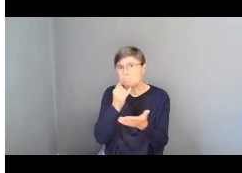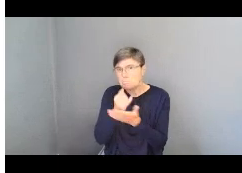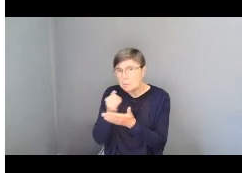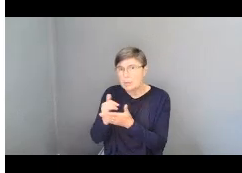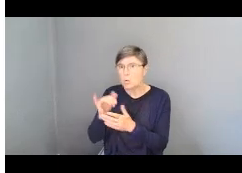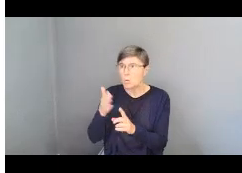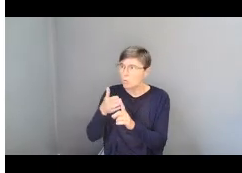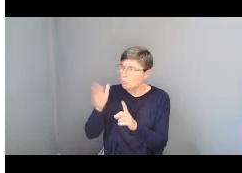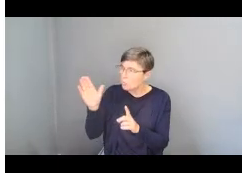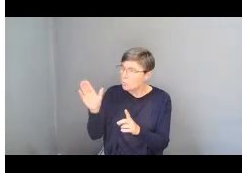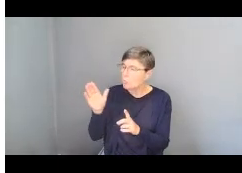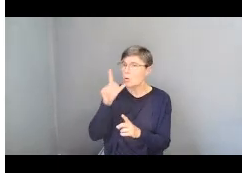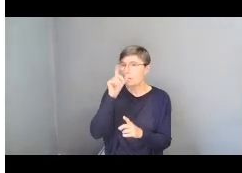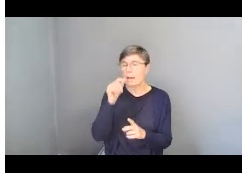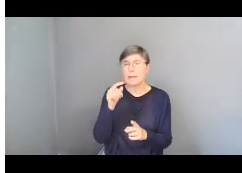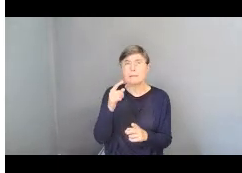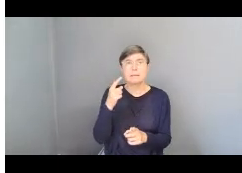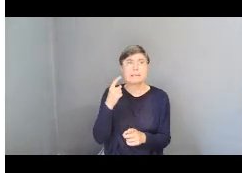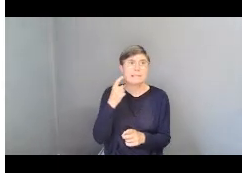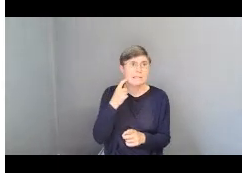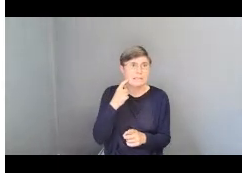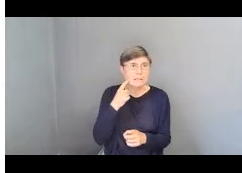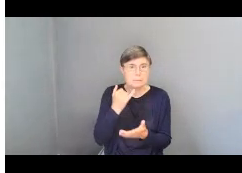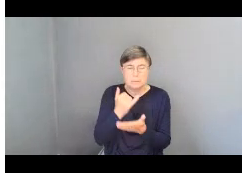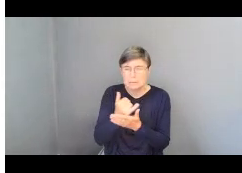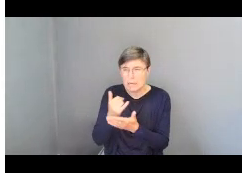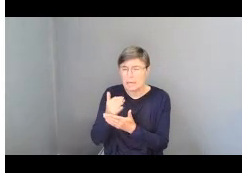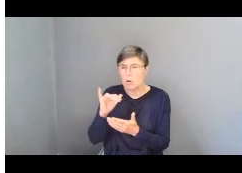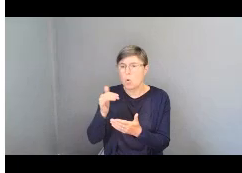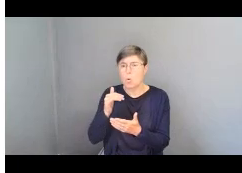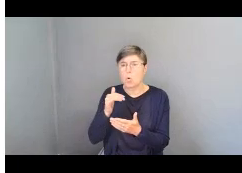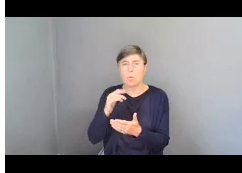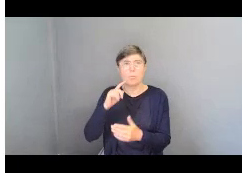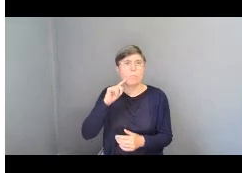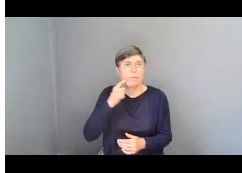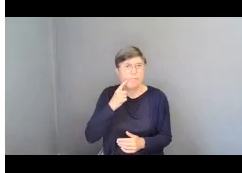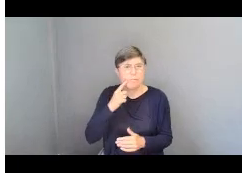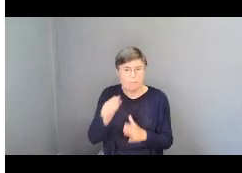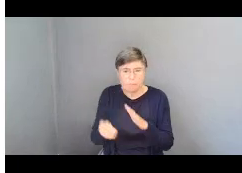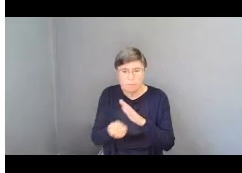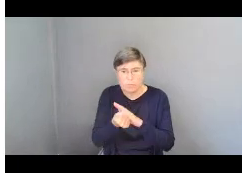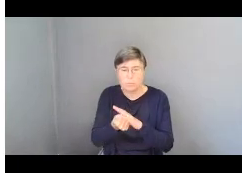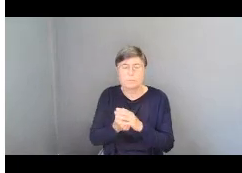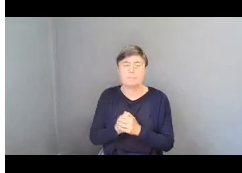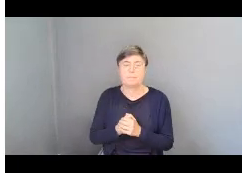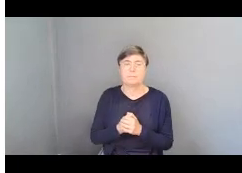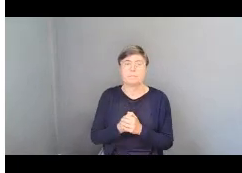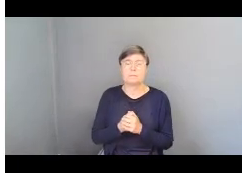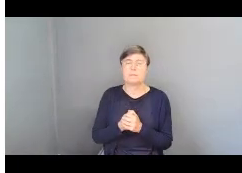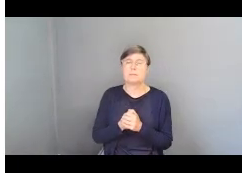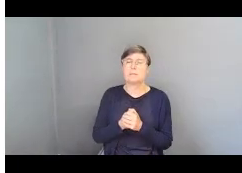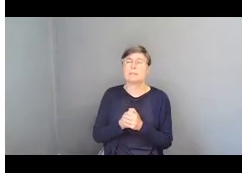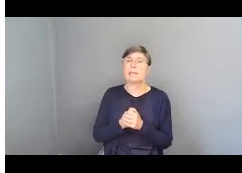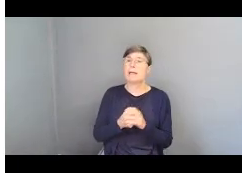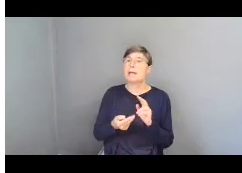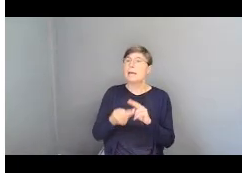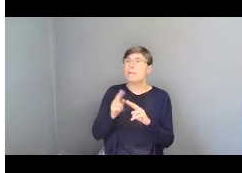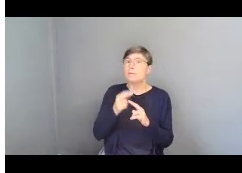Error or mistake is when a person does the wrong thing without meaning to and without hoping to gain